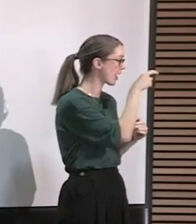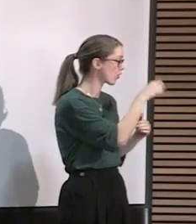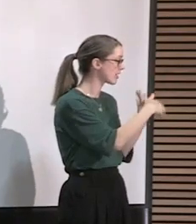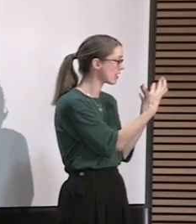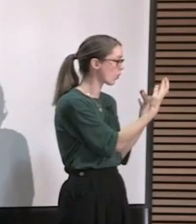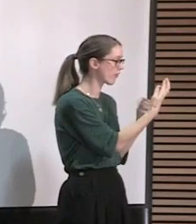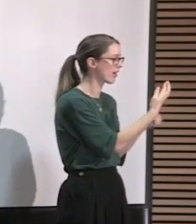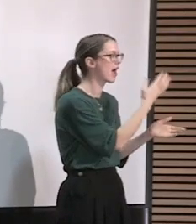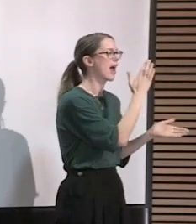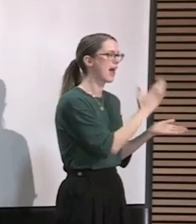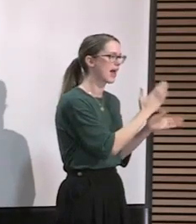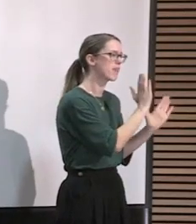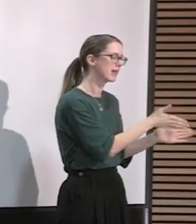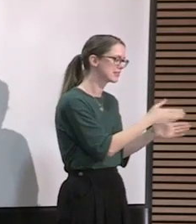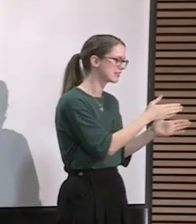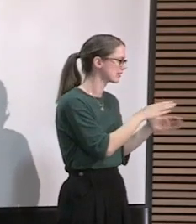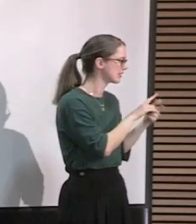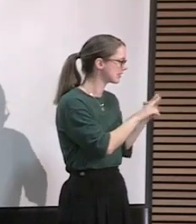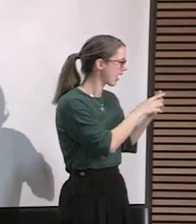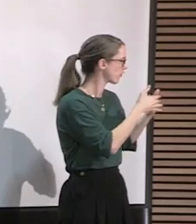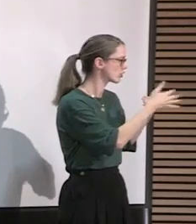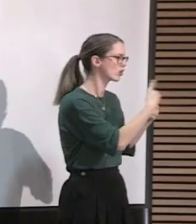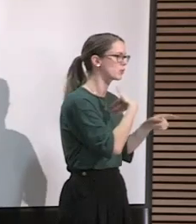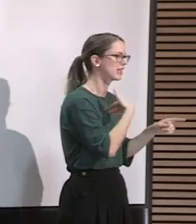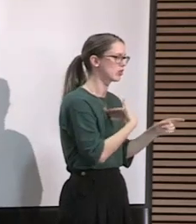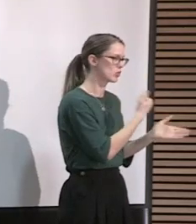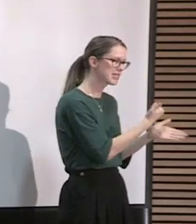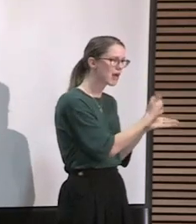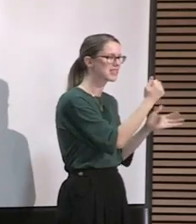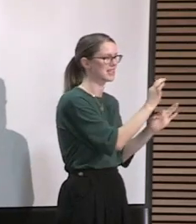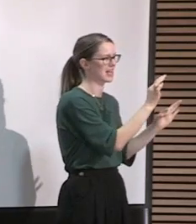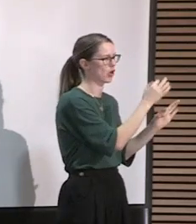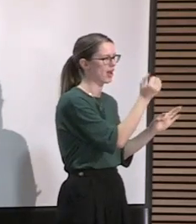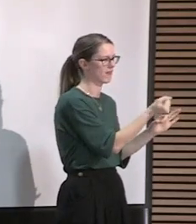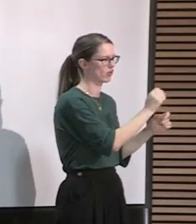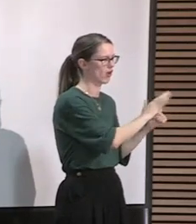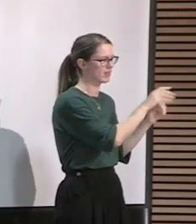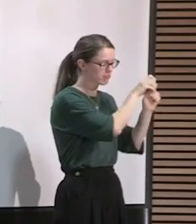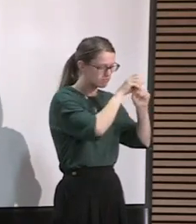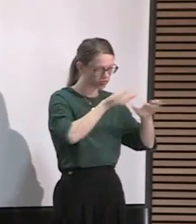COVID-19 - is that Day 12. If anyone tests positive at Day